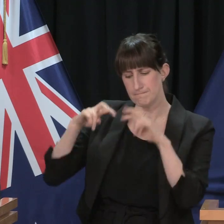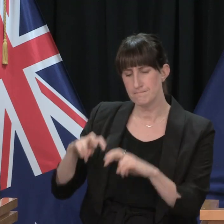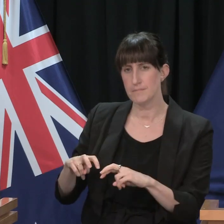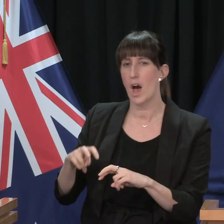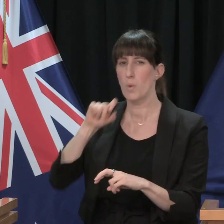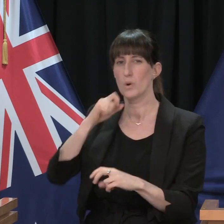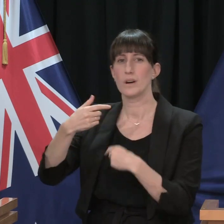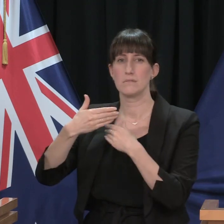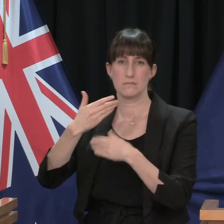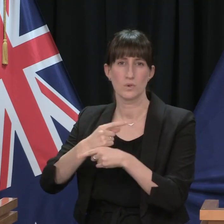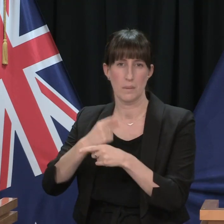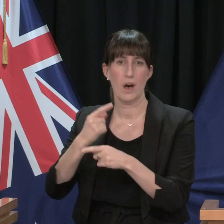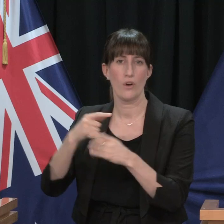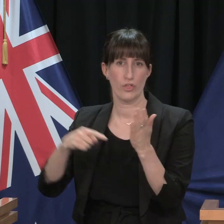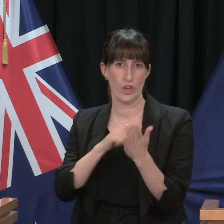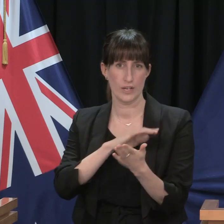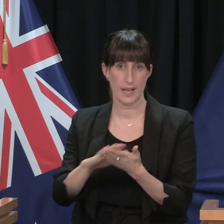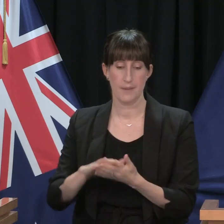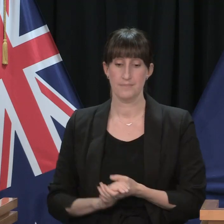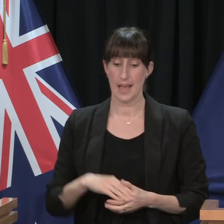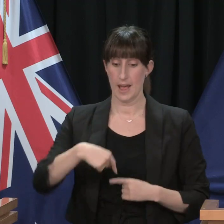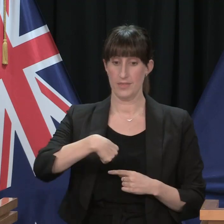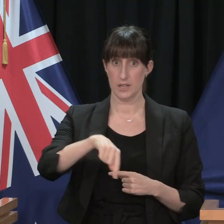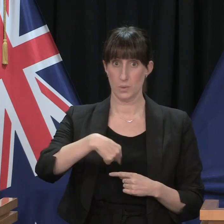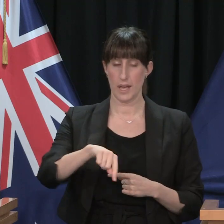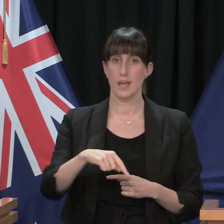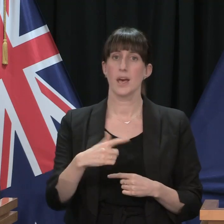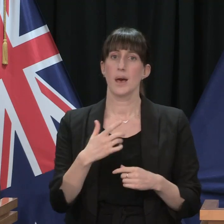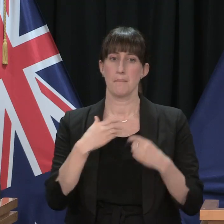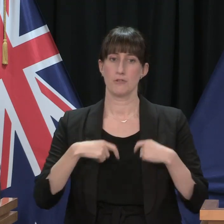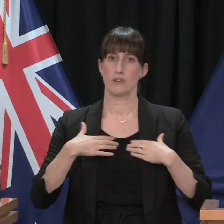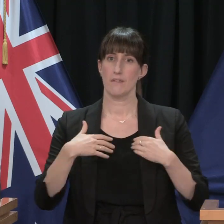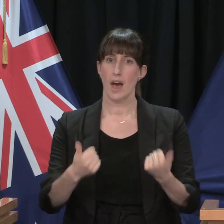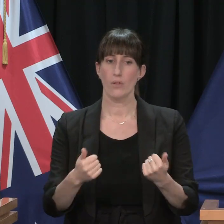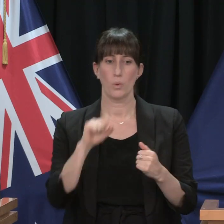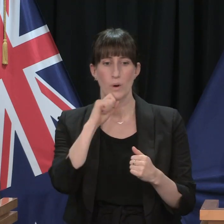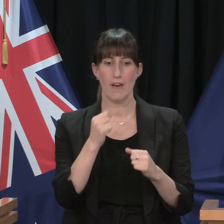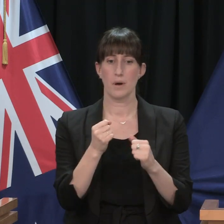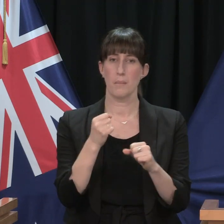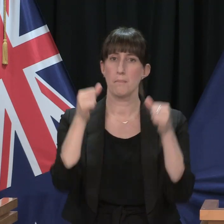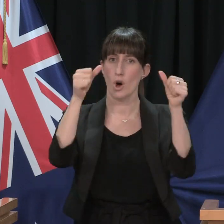alternative technology. I hope to have more to say about that on Thursday. This week the Ministry of